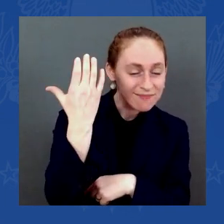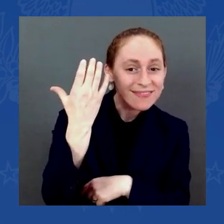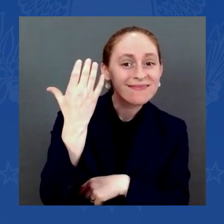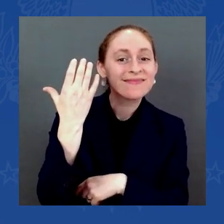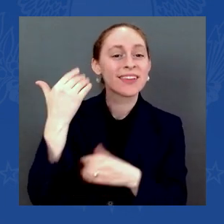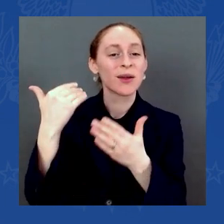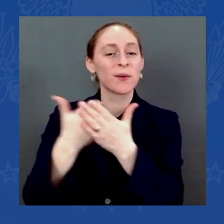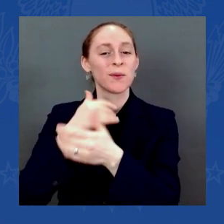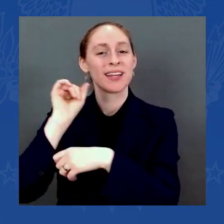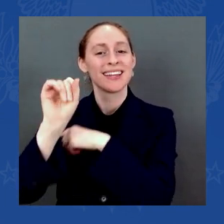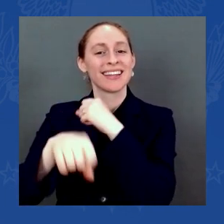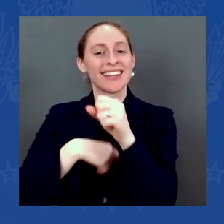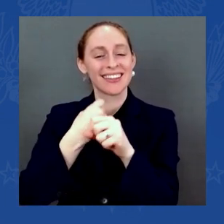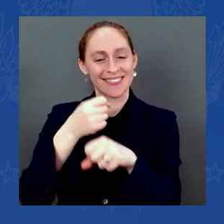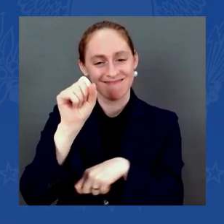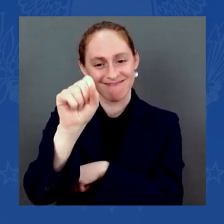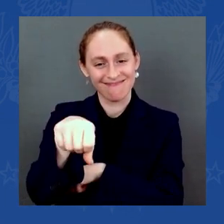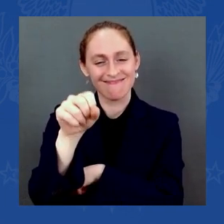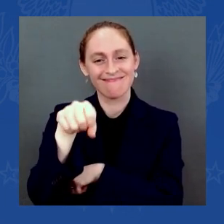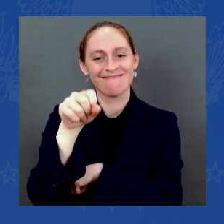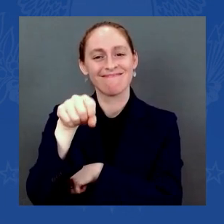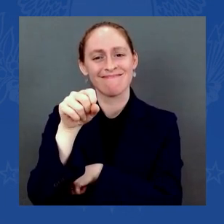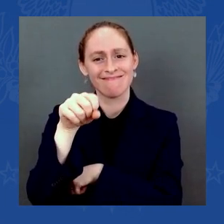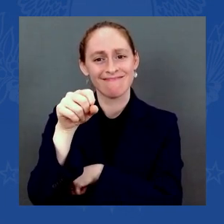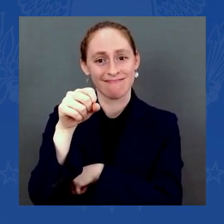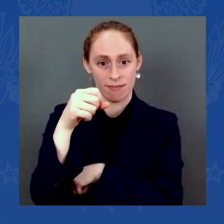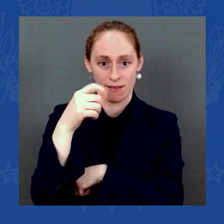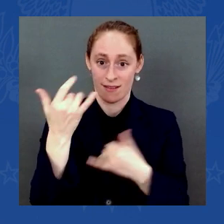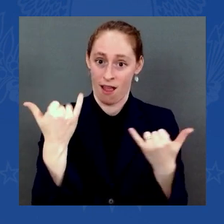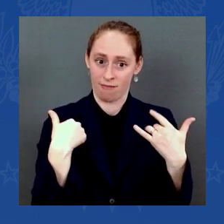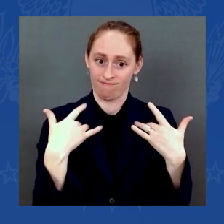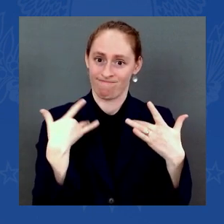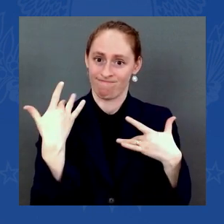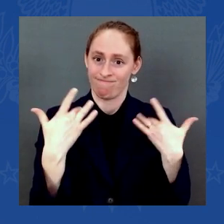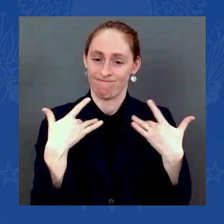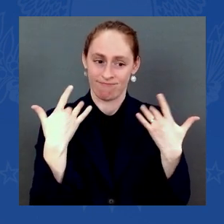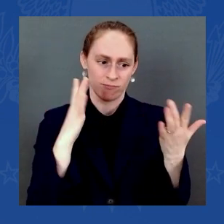a season of hope and light, goodness and grace,